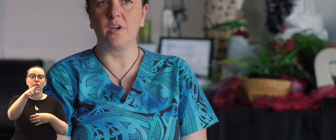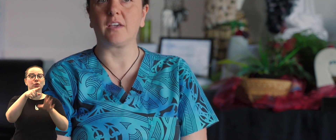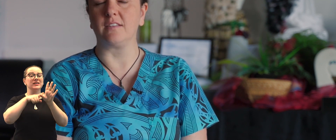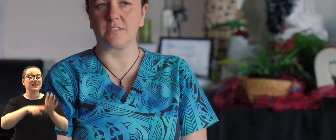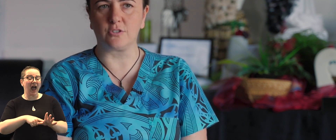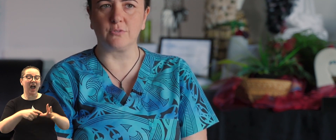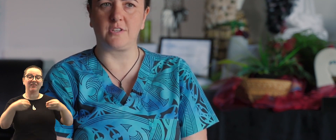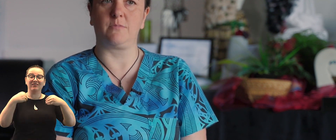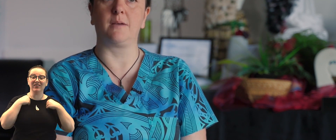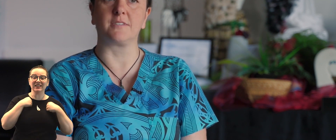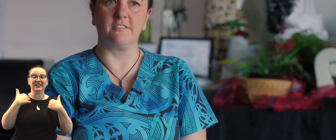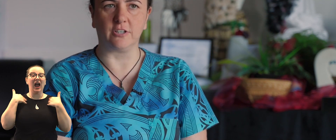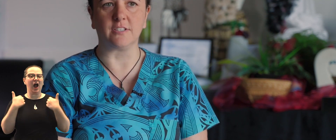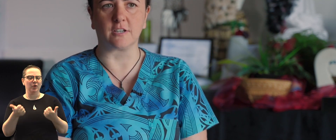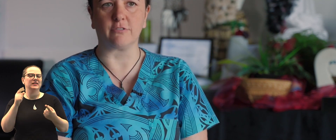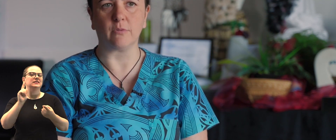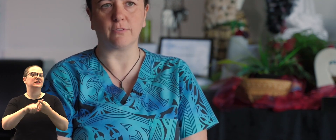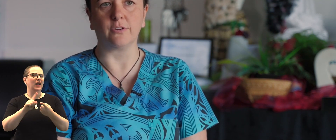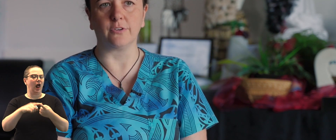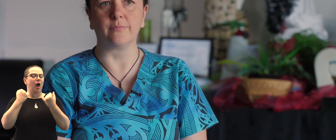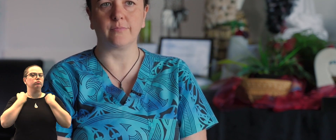can still sometimes get very sick from the flu.